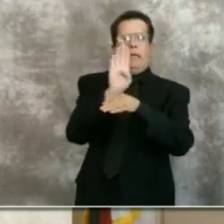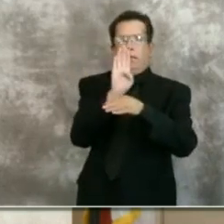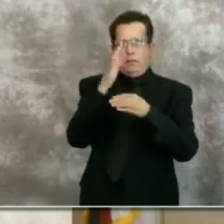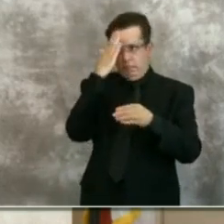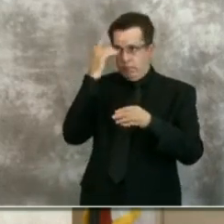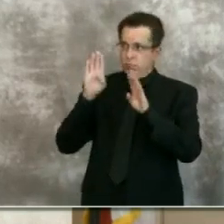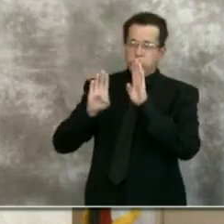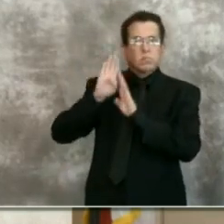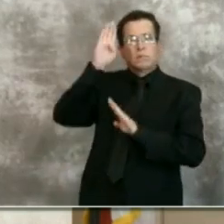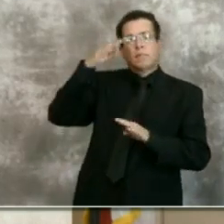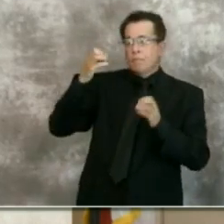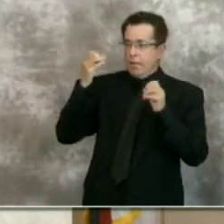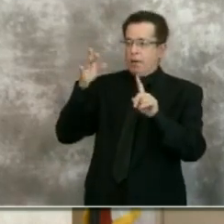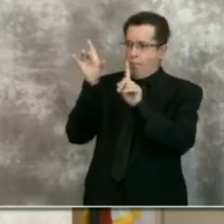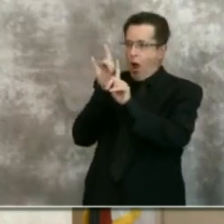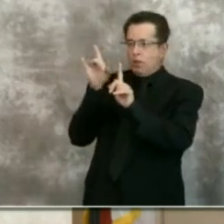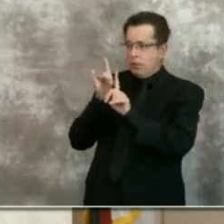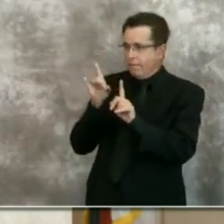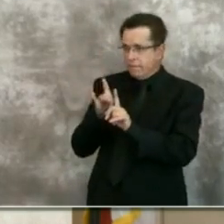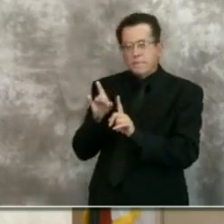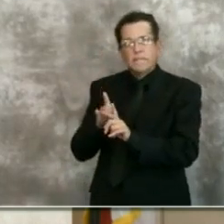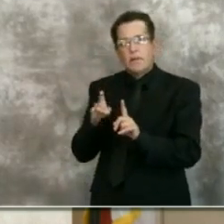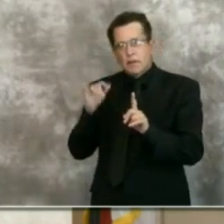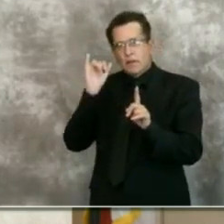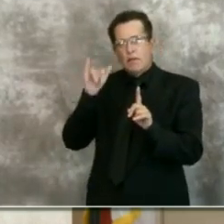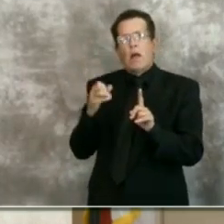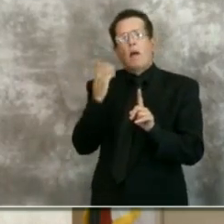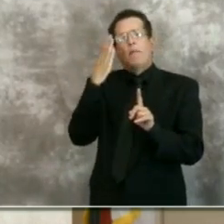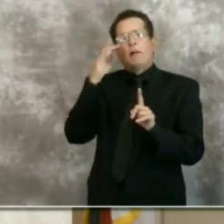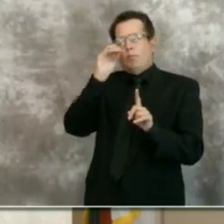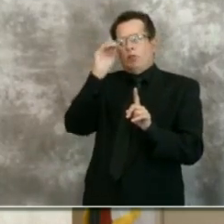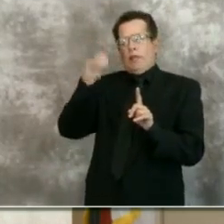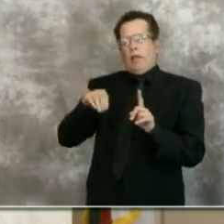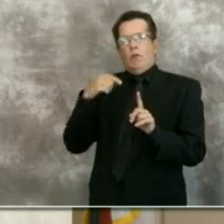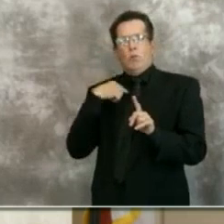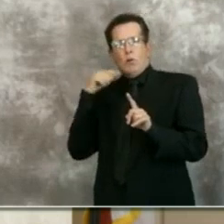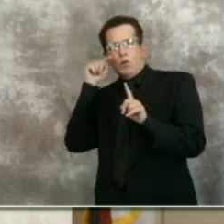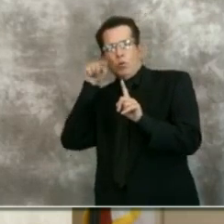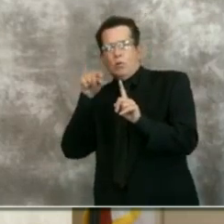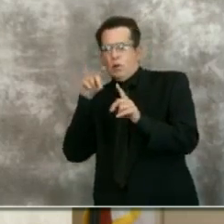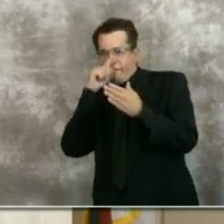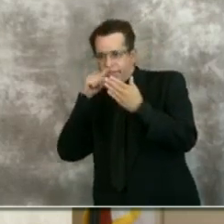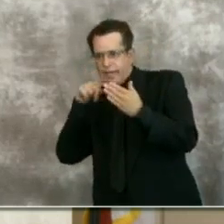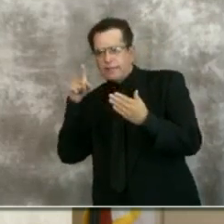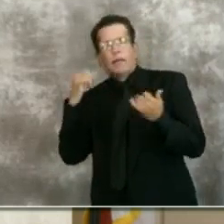WITH CASE INVESTIGATIONS. OUR CASE INVESTIGATION SYSTEM HAS BEEN OVERWHELMED BY THE MASSIVE INCREASE IN VERY RAPID